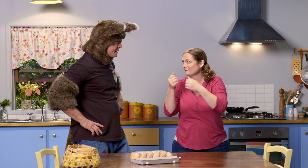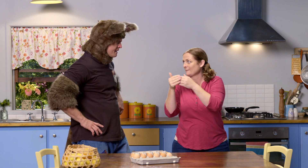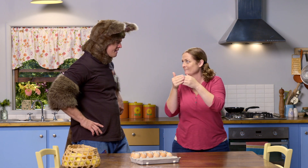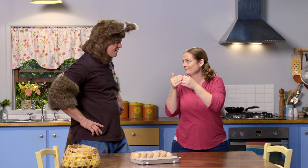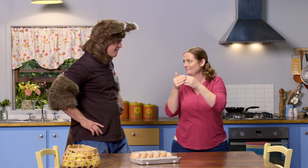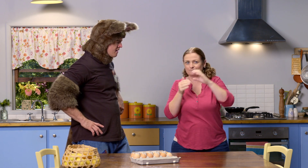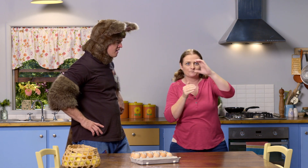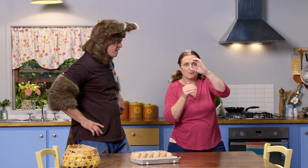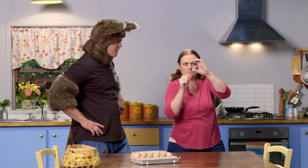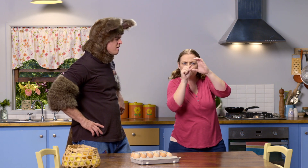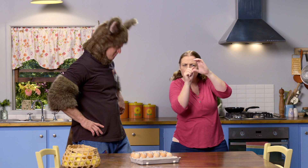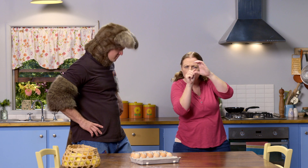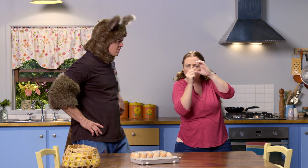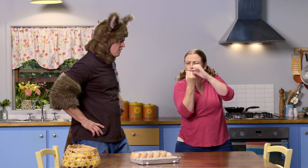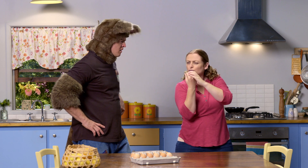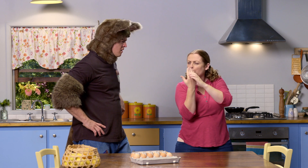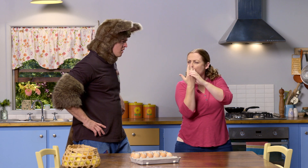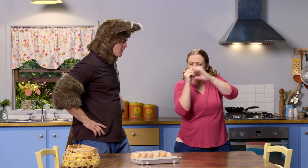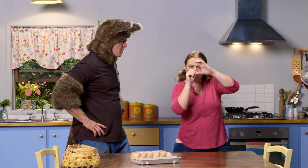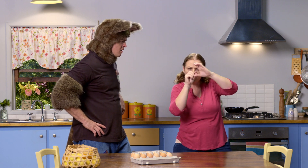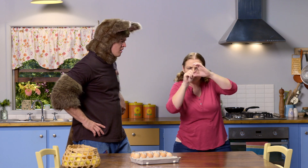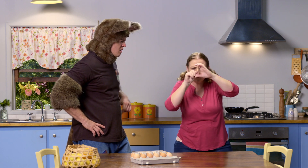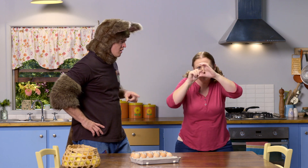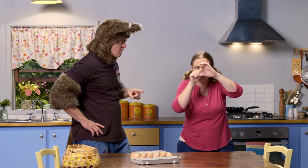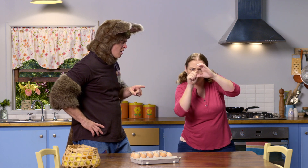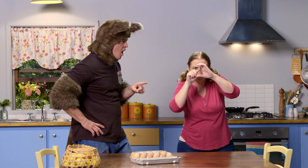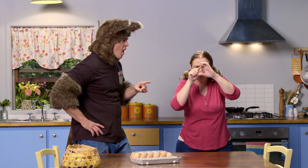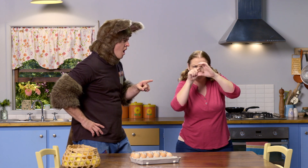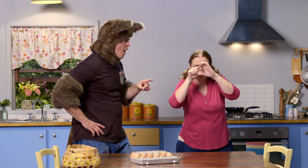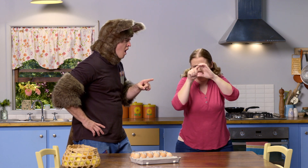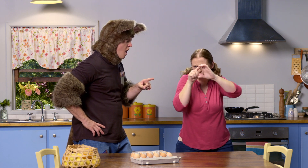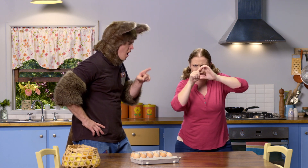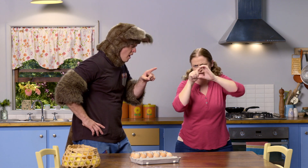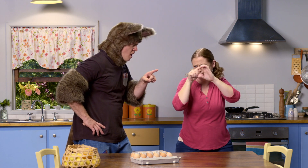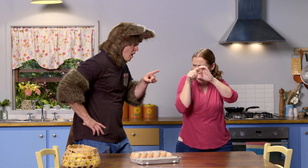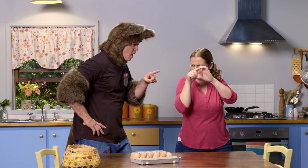that grow and grow inside the shell. And when they're ready to come out,